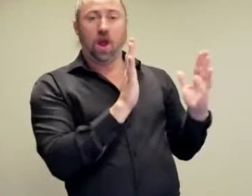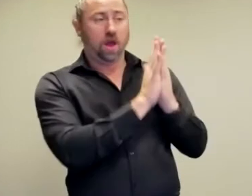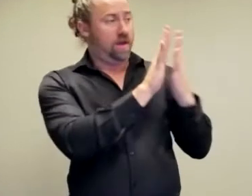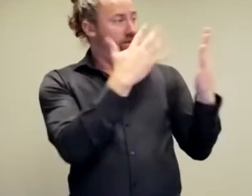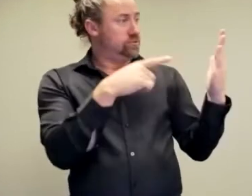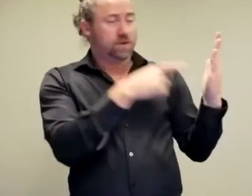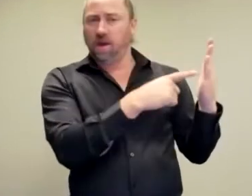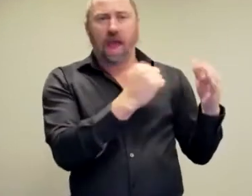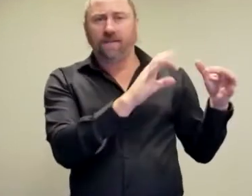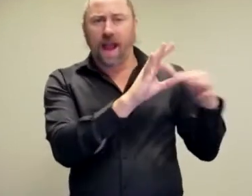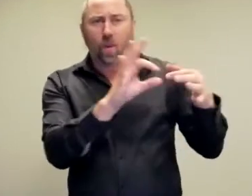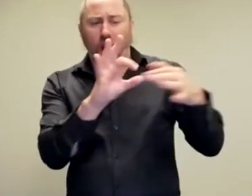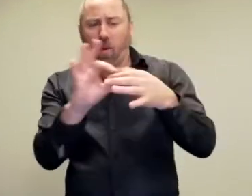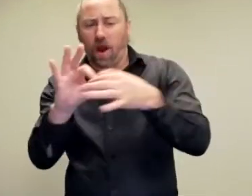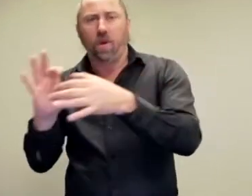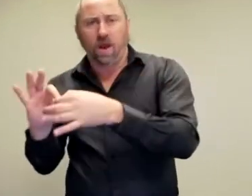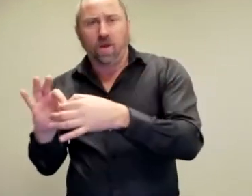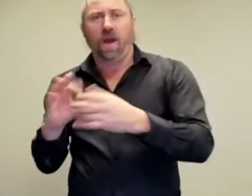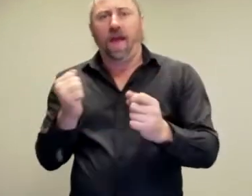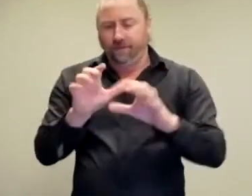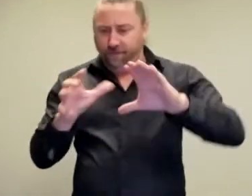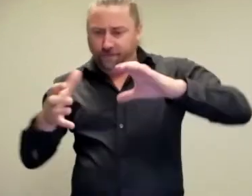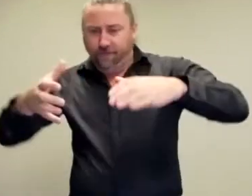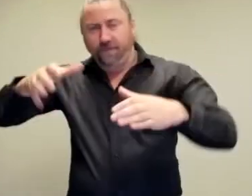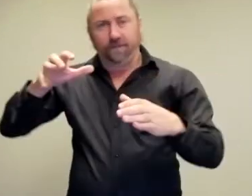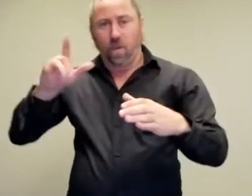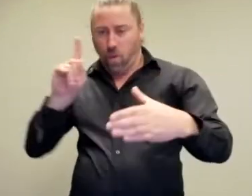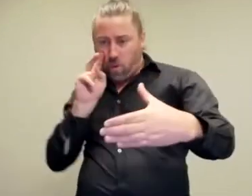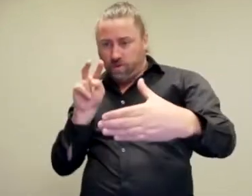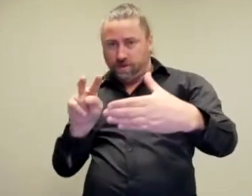agency is distorted and magnified by their visibility.